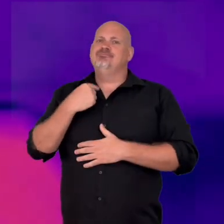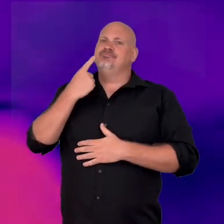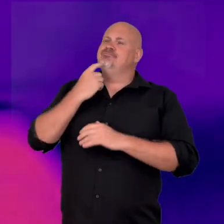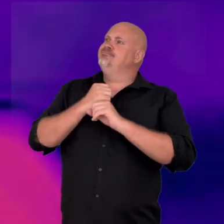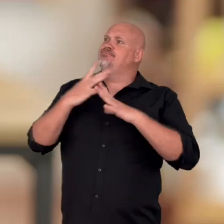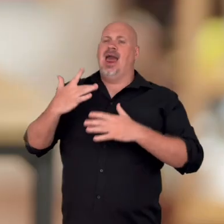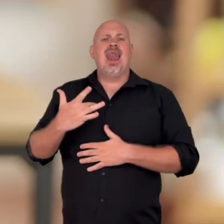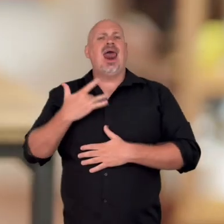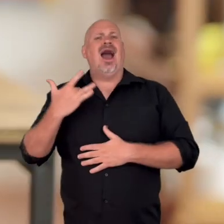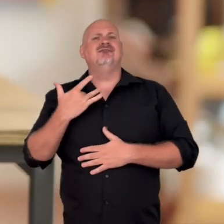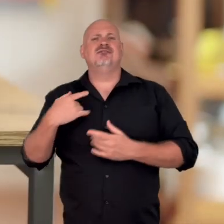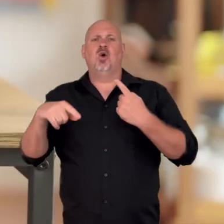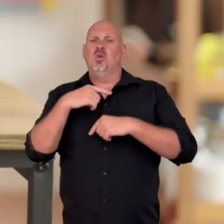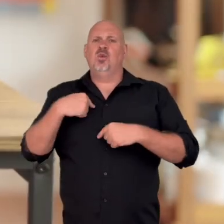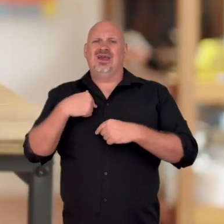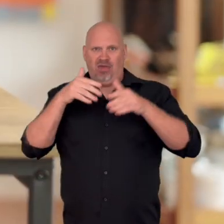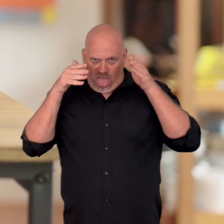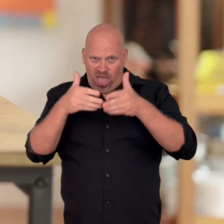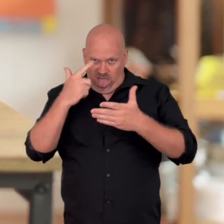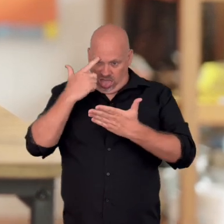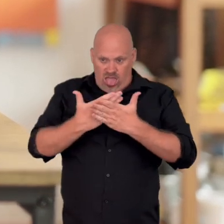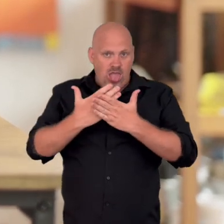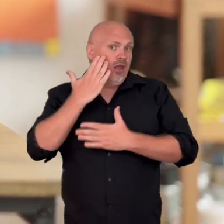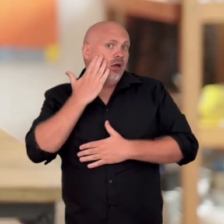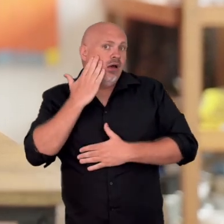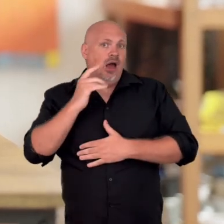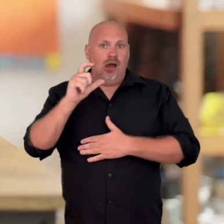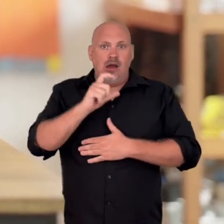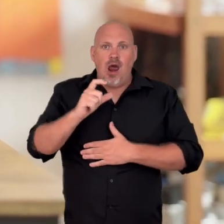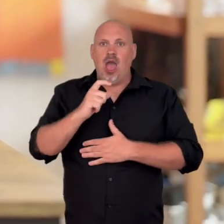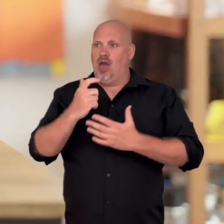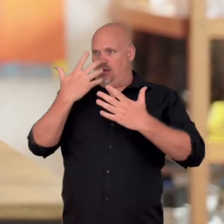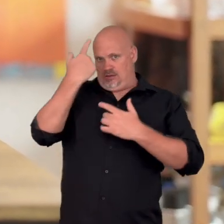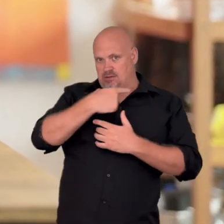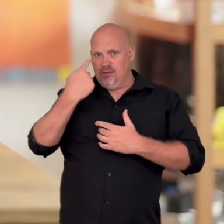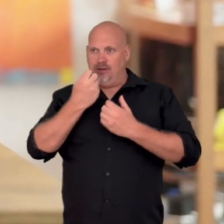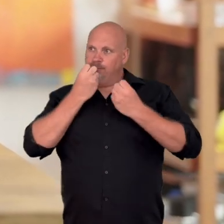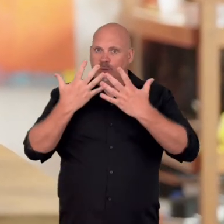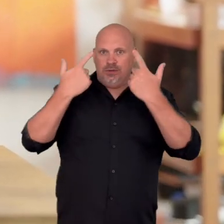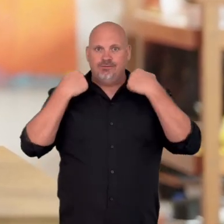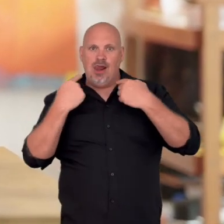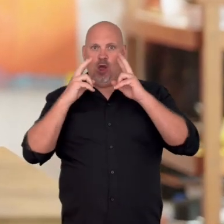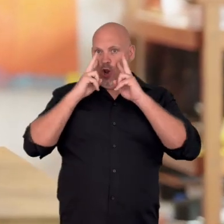the color of our skin or so obsessed with how beautiful we are but that's not what that's not the value of life